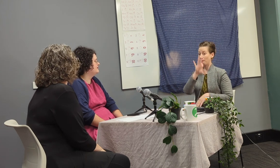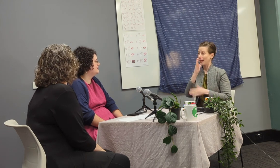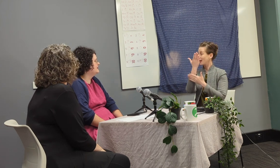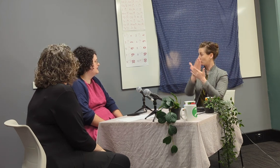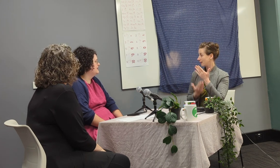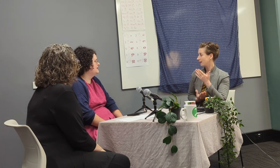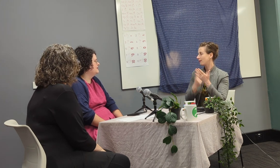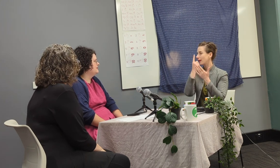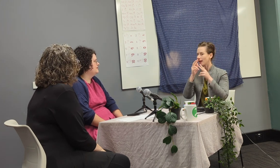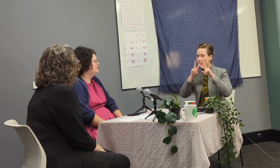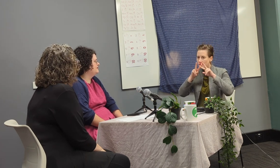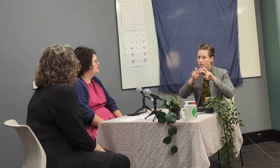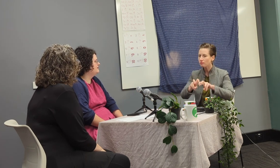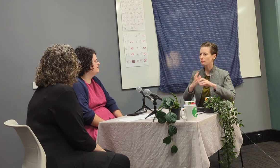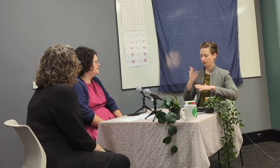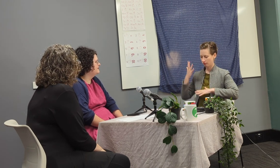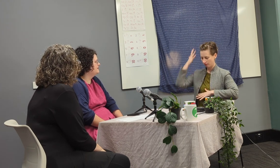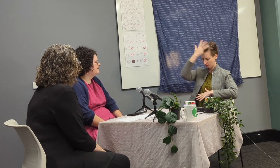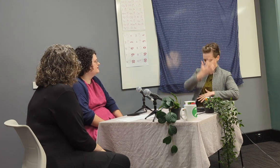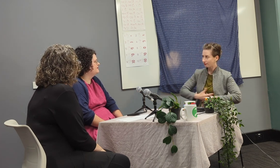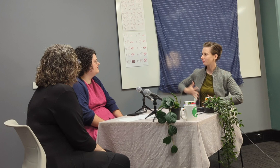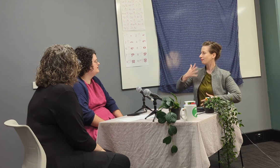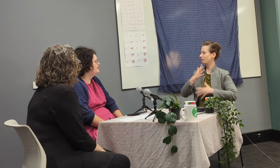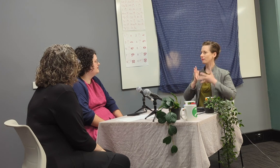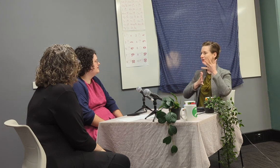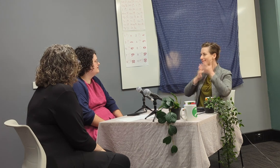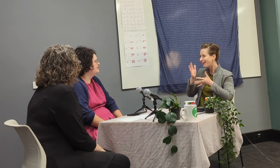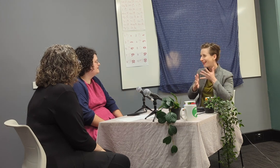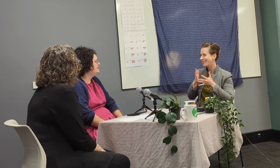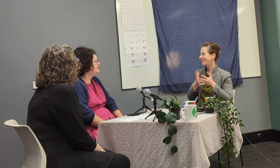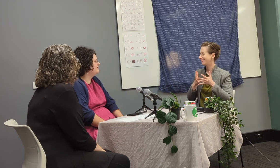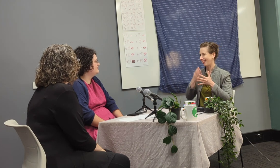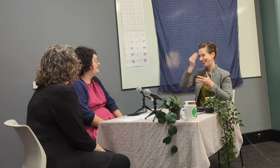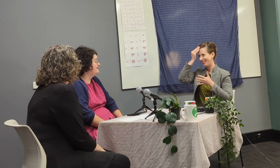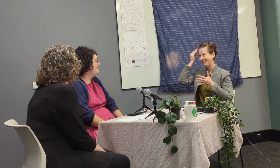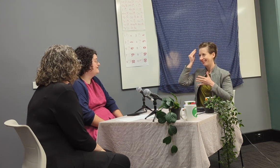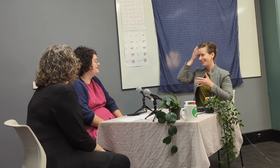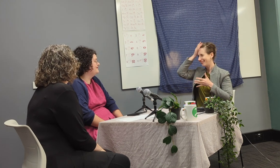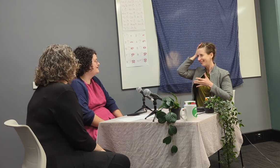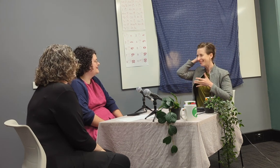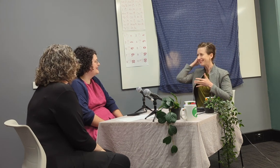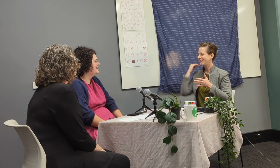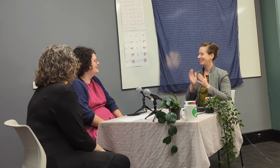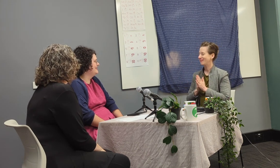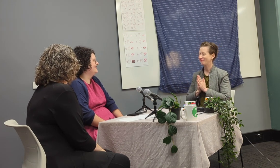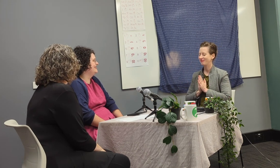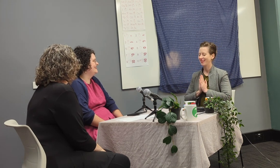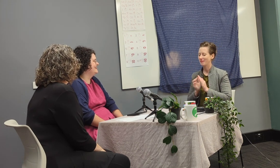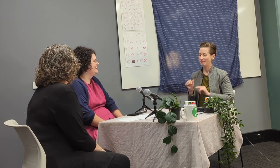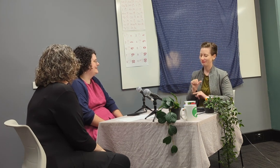I would analyse a narrative and analyse the signs and the signer’s body as one whole.